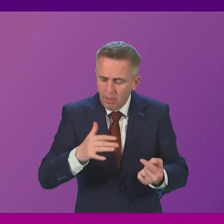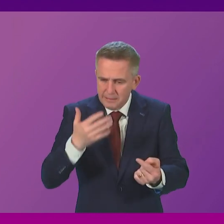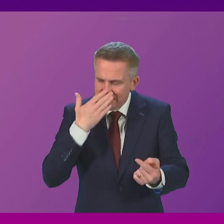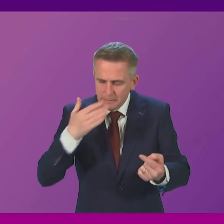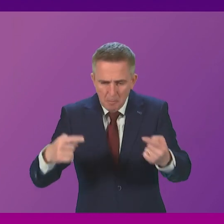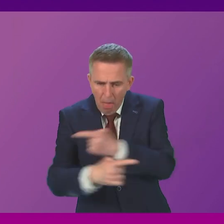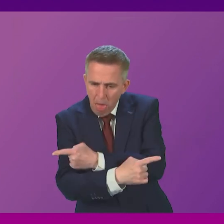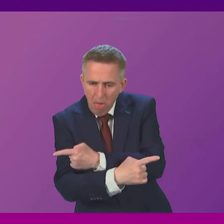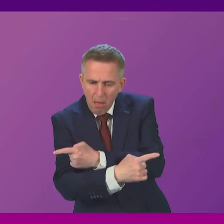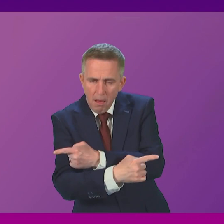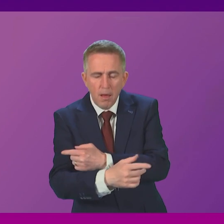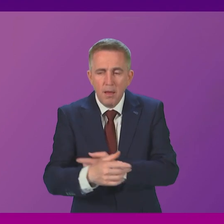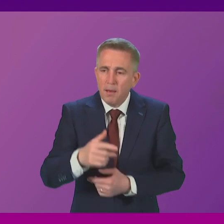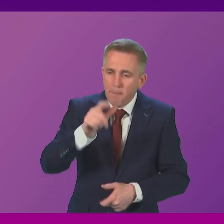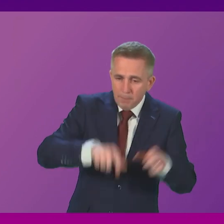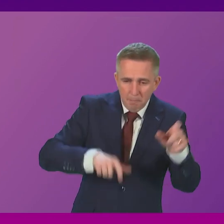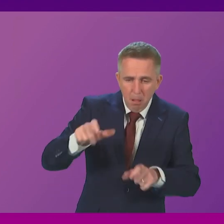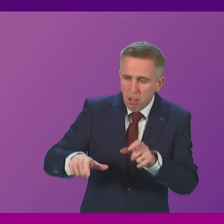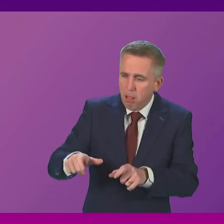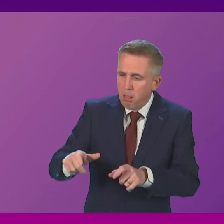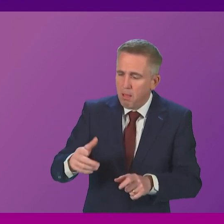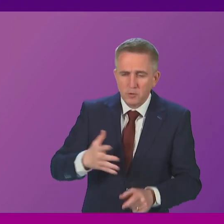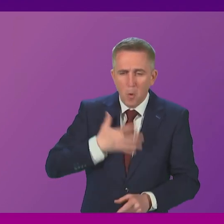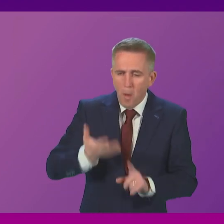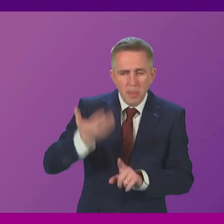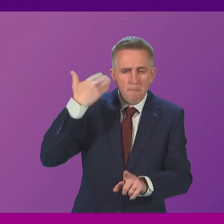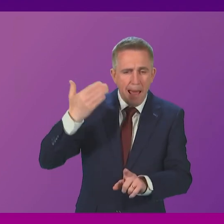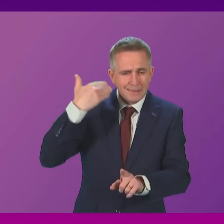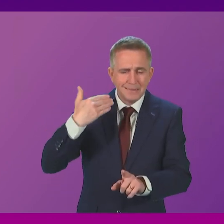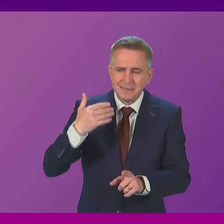People are turning away from the divisions of the past, and their patience for those